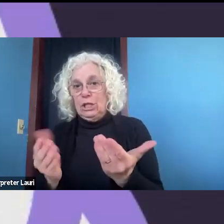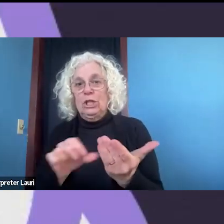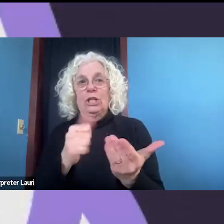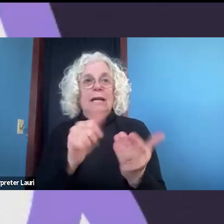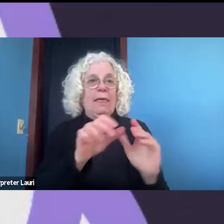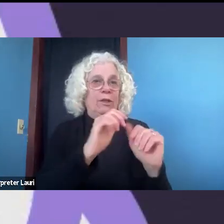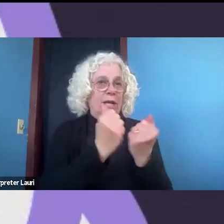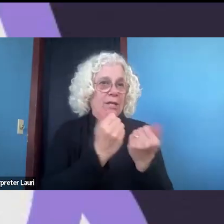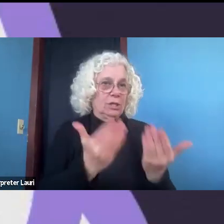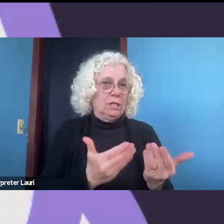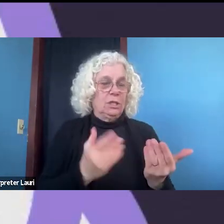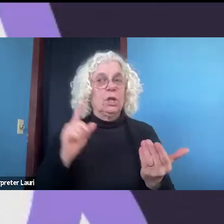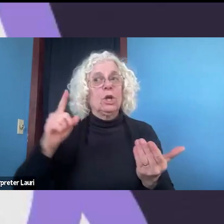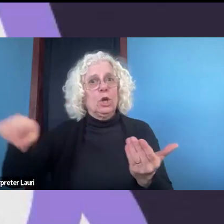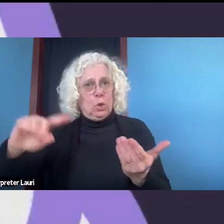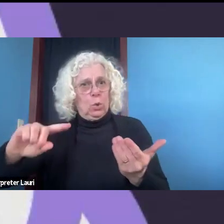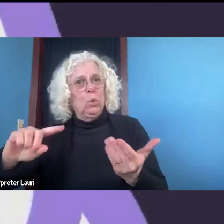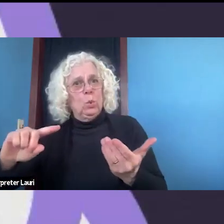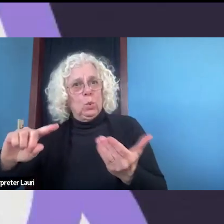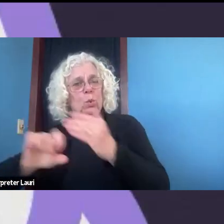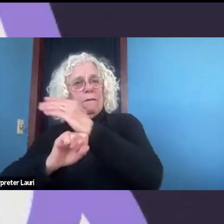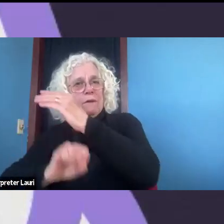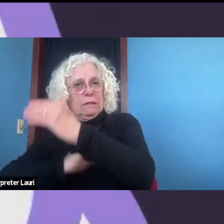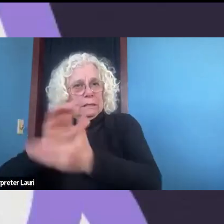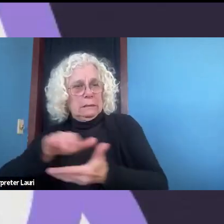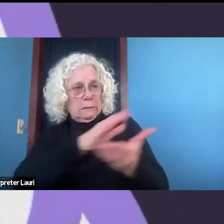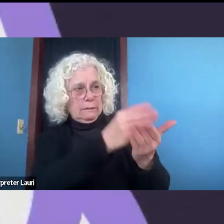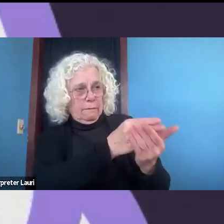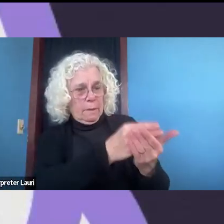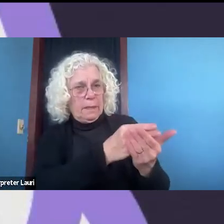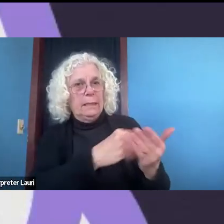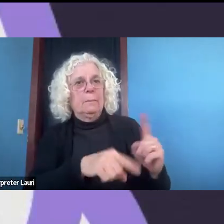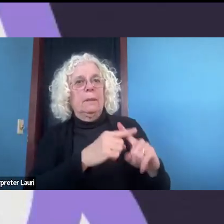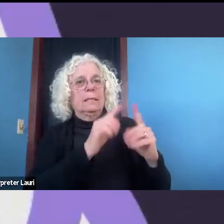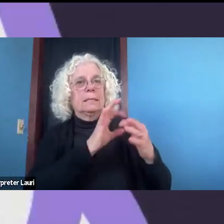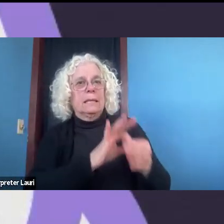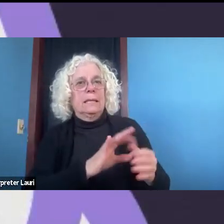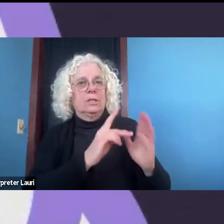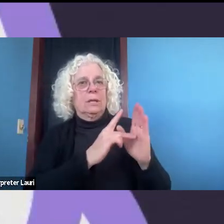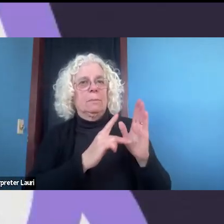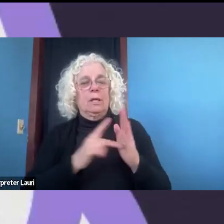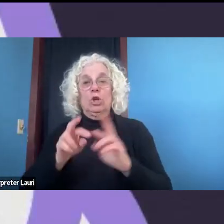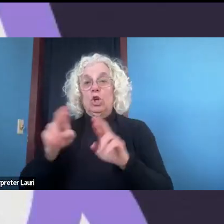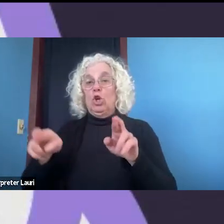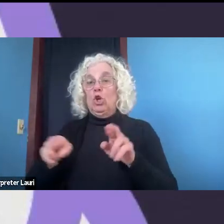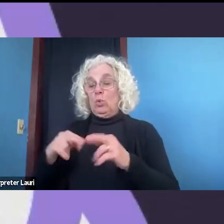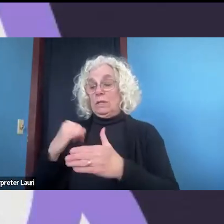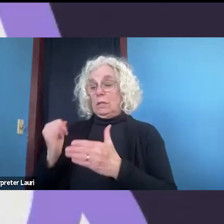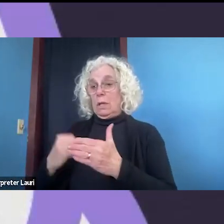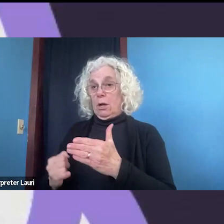and you provide funding to local art agencies as well as connection and policy, regional arts organizations and national service organizations